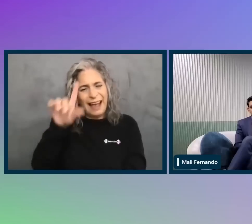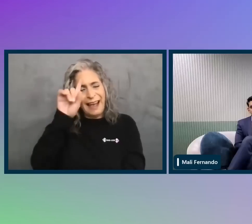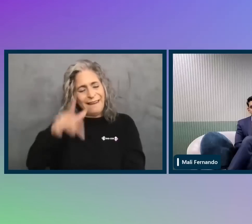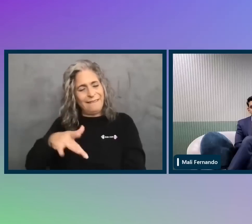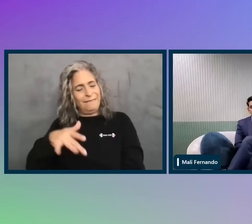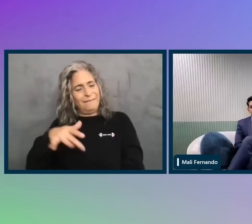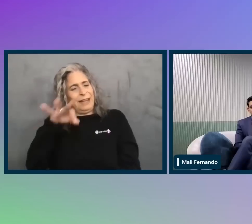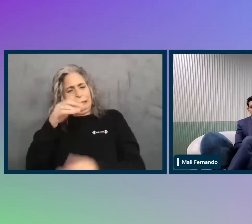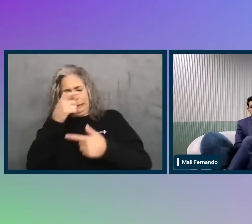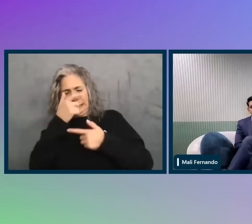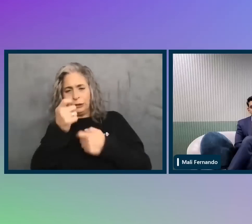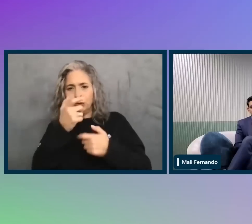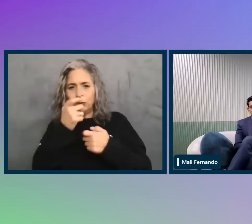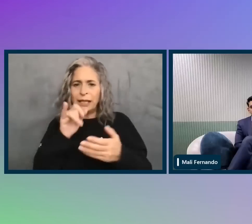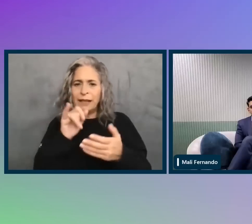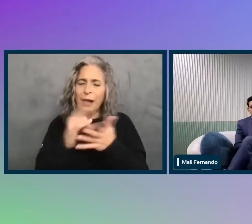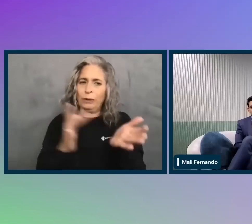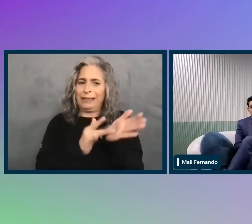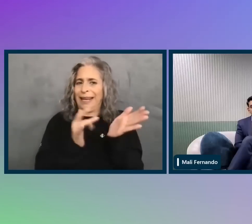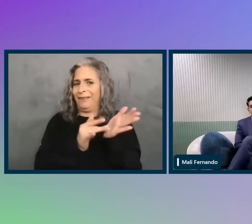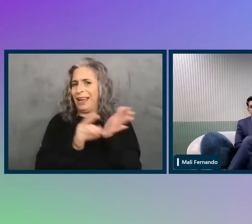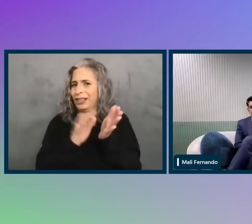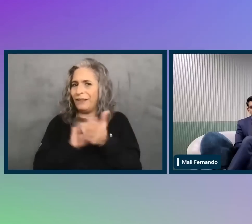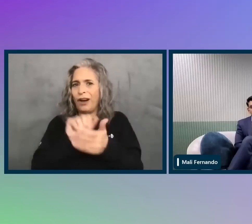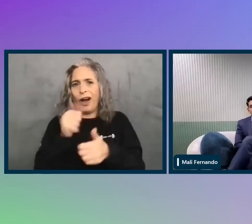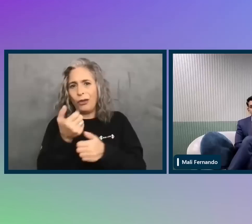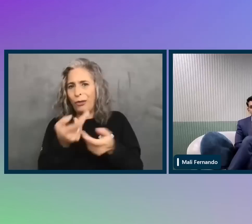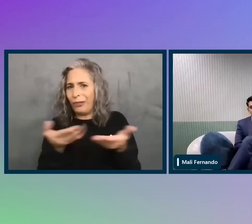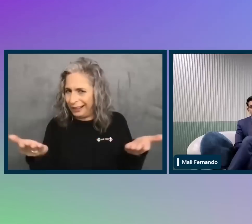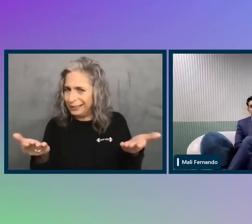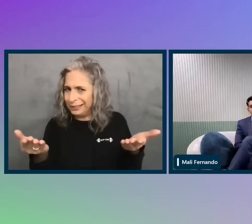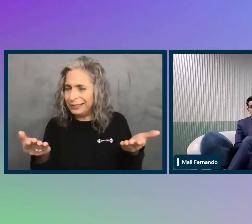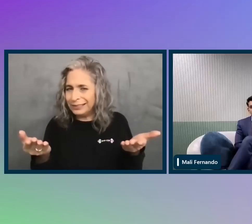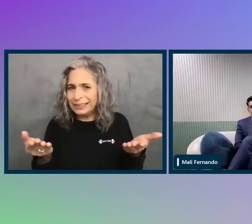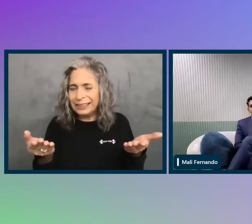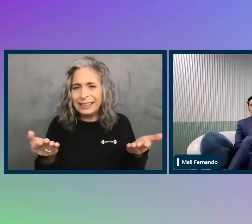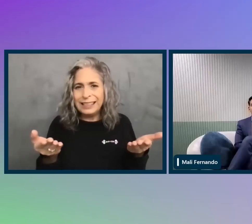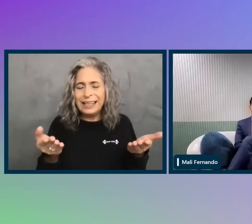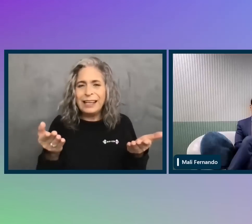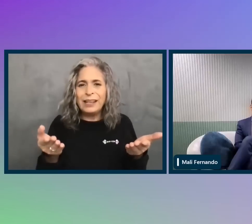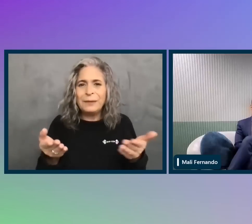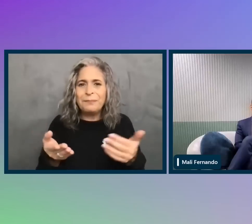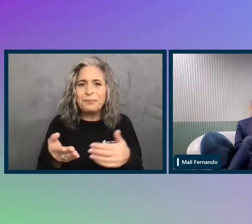because we take it for granted with other things, that there will be upfront investment